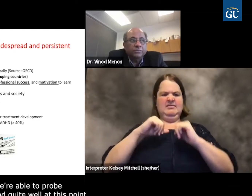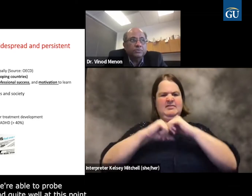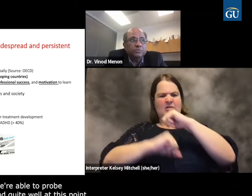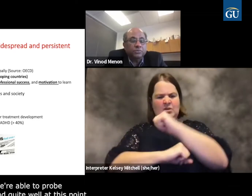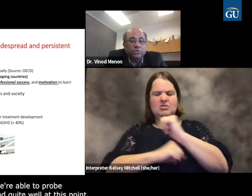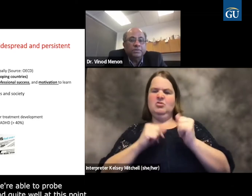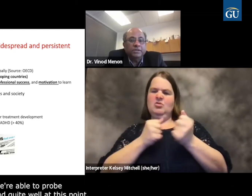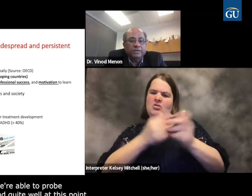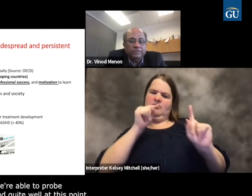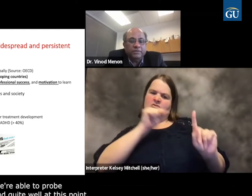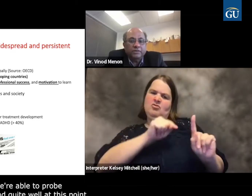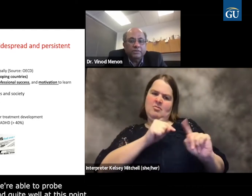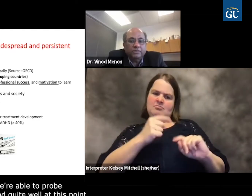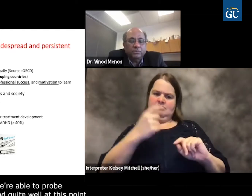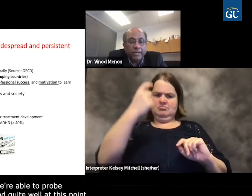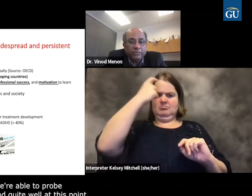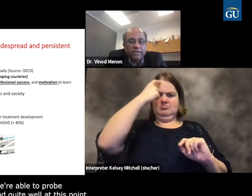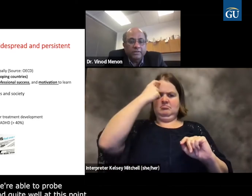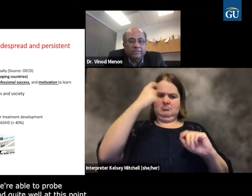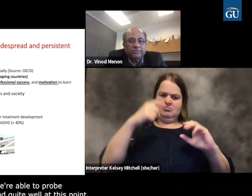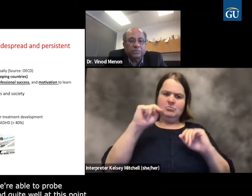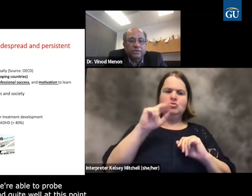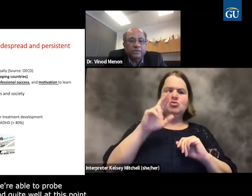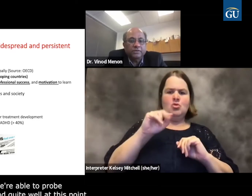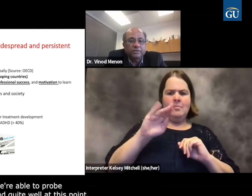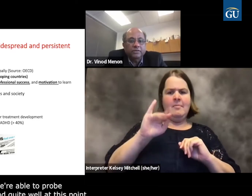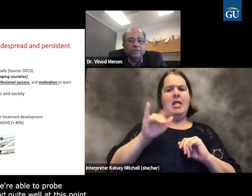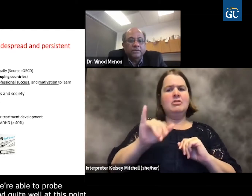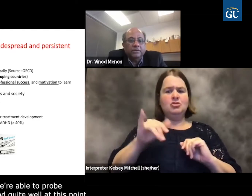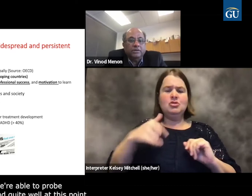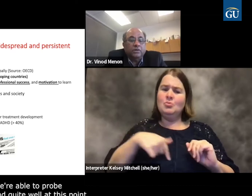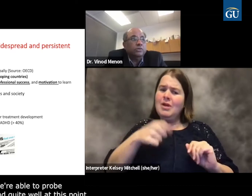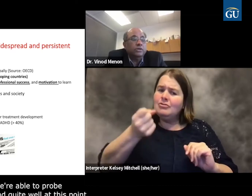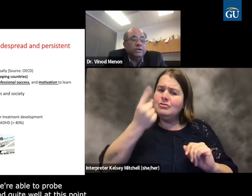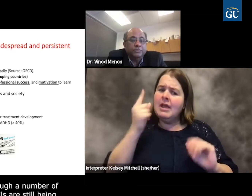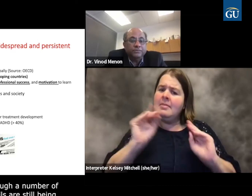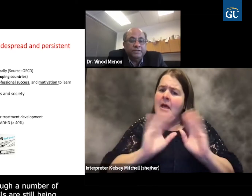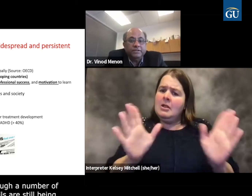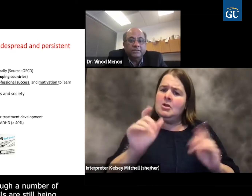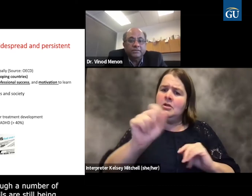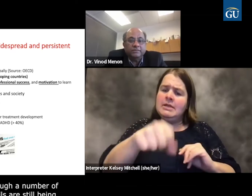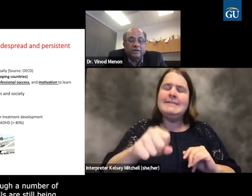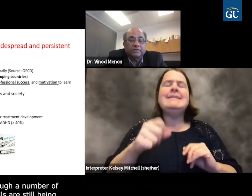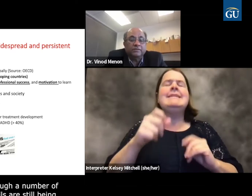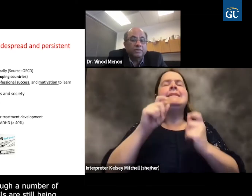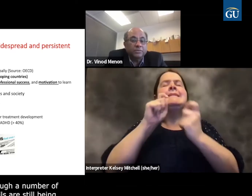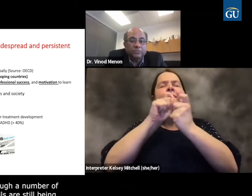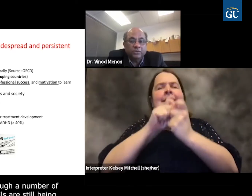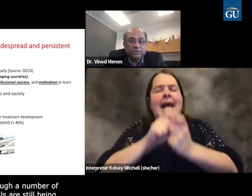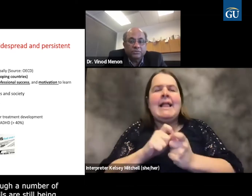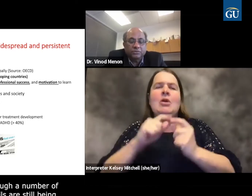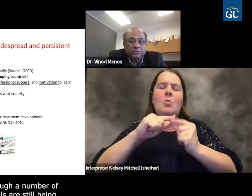origins that we're able to probe and understand quite well at this point